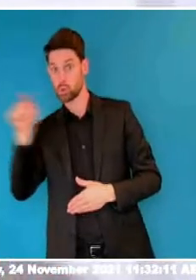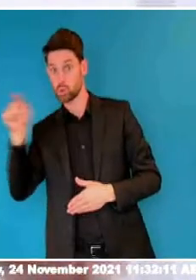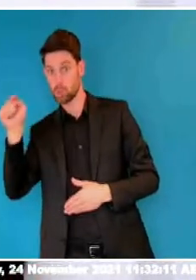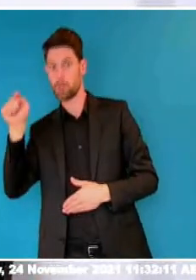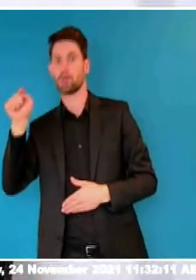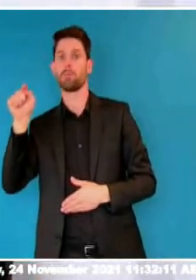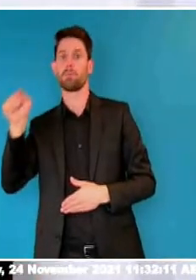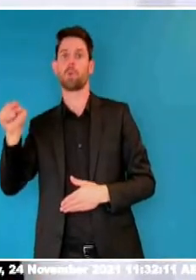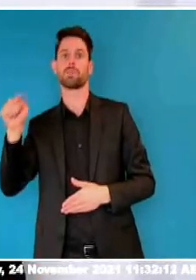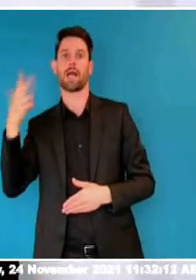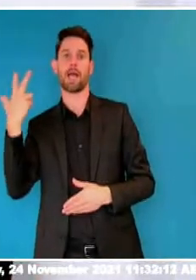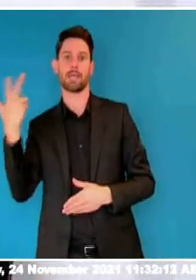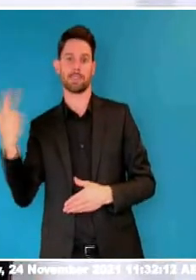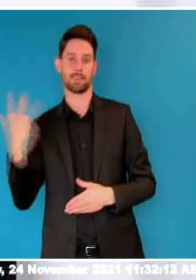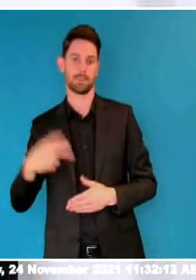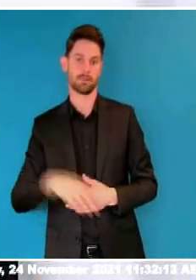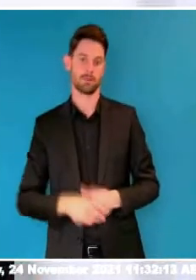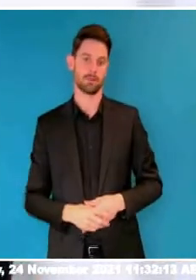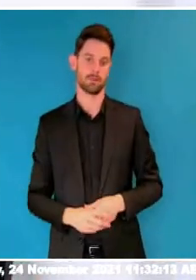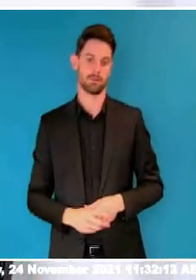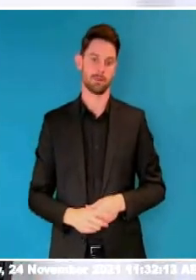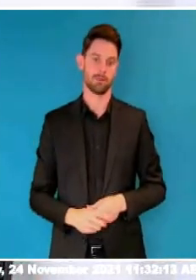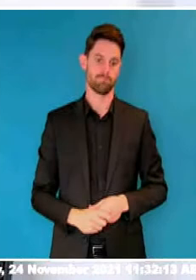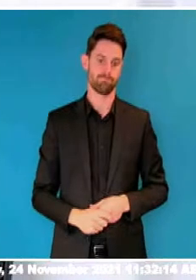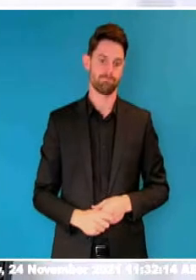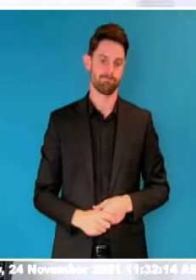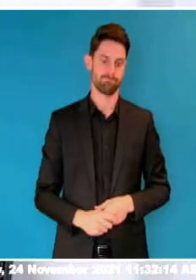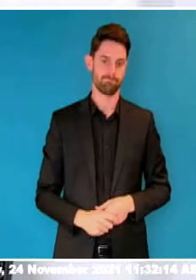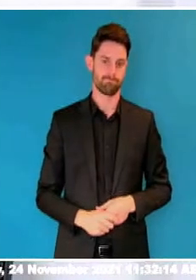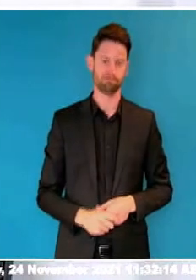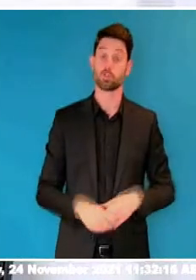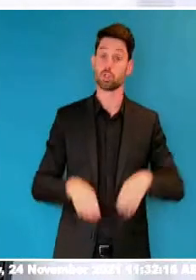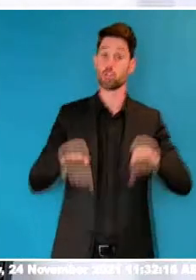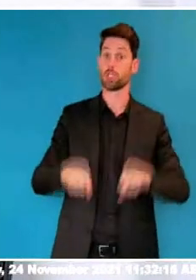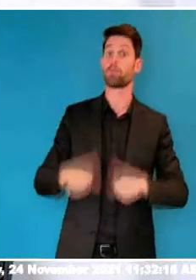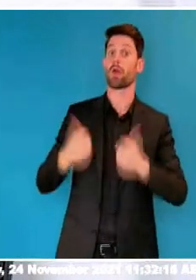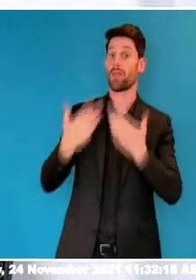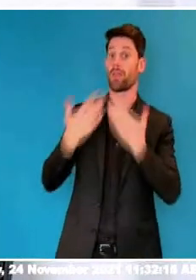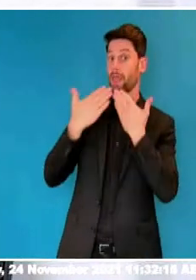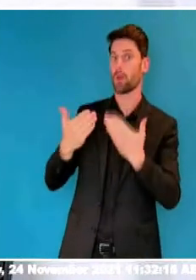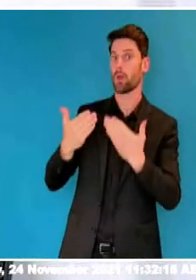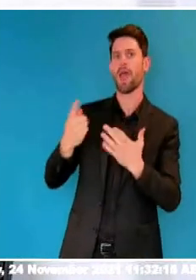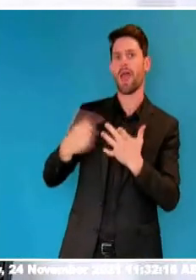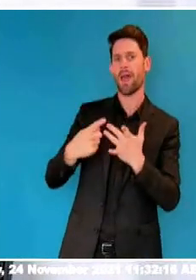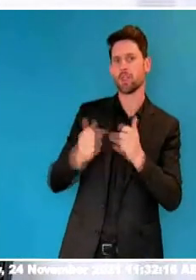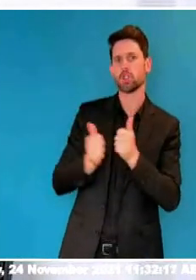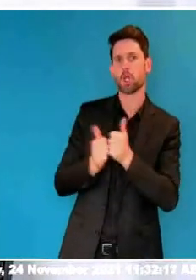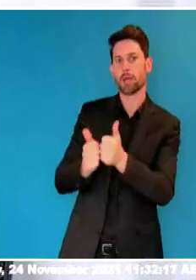Thank you. All of the documents to which MsÂ Dowsett has referred will be admitted into evidence and